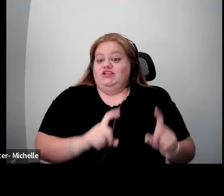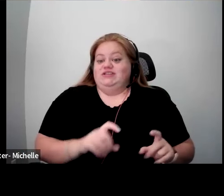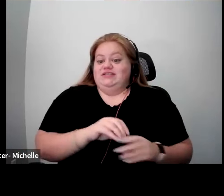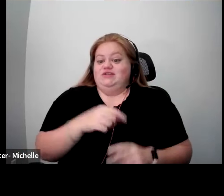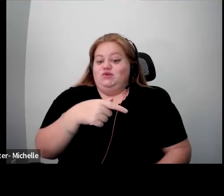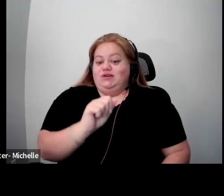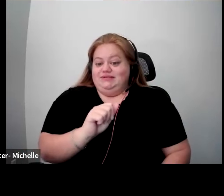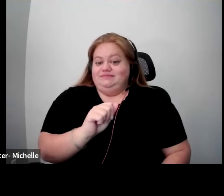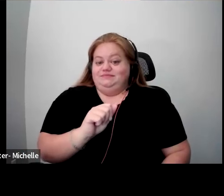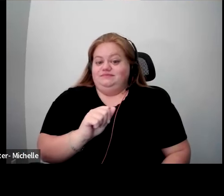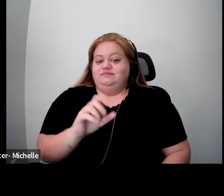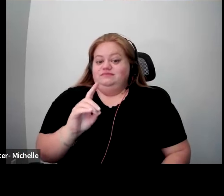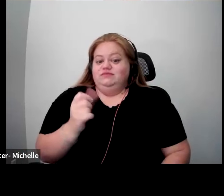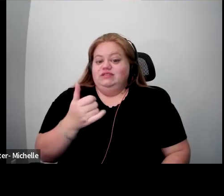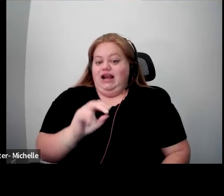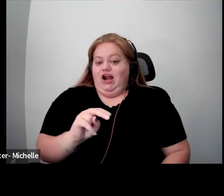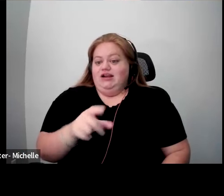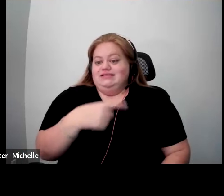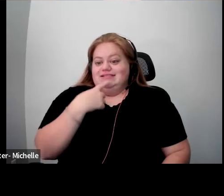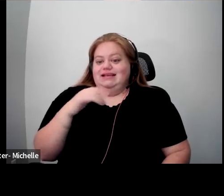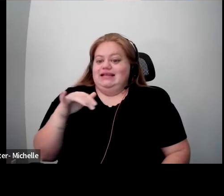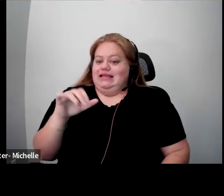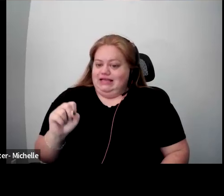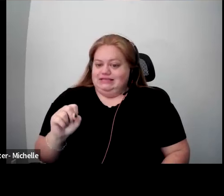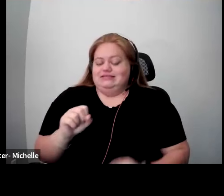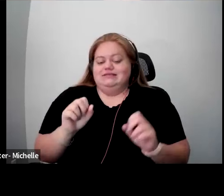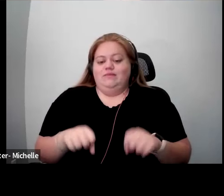What Deyan just said, yes, it is possible to provide